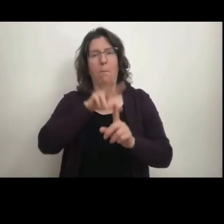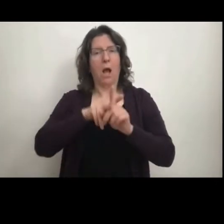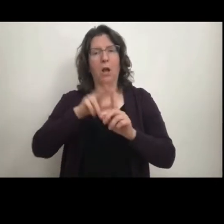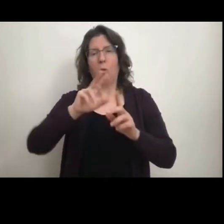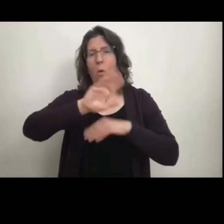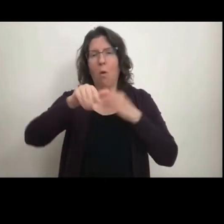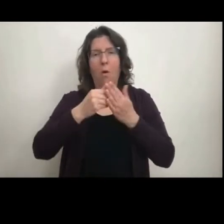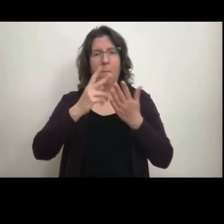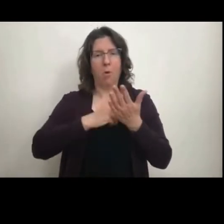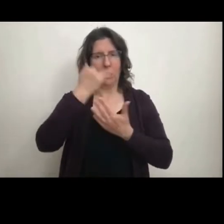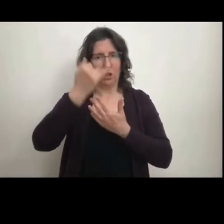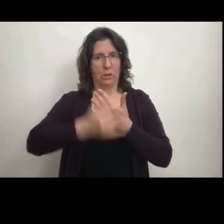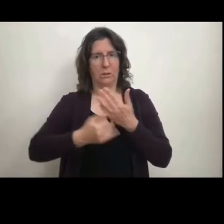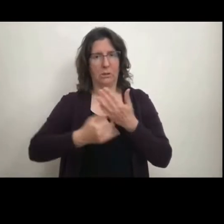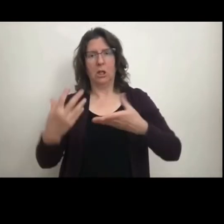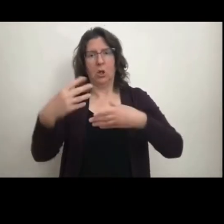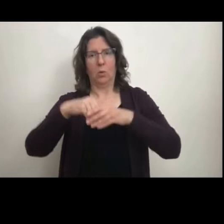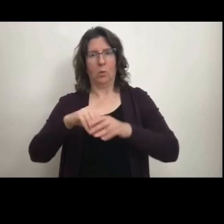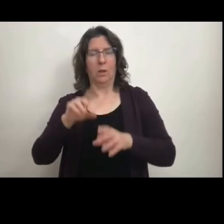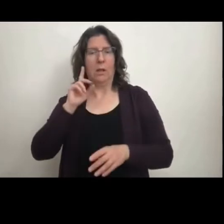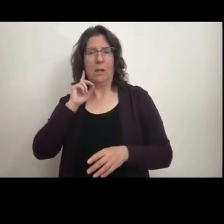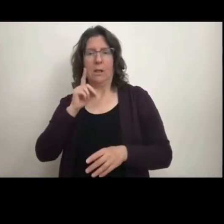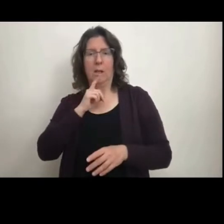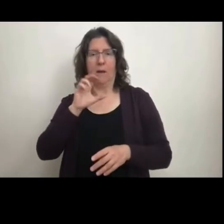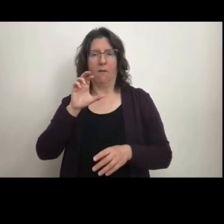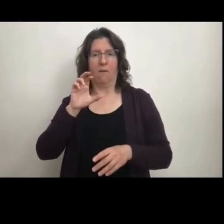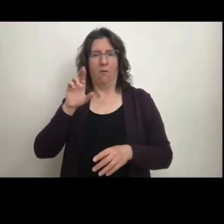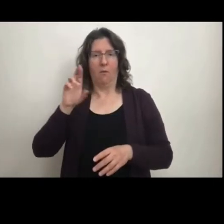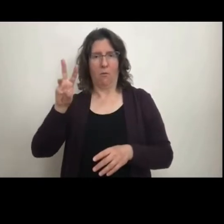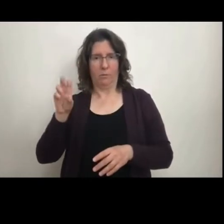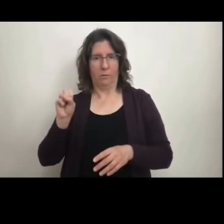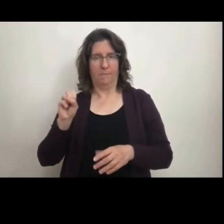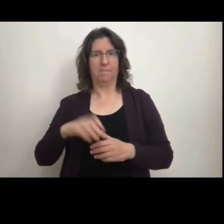I used these assessments for every project done throughout the development of "Deaf Crows".